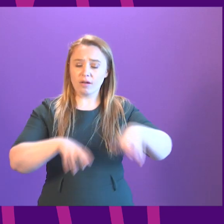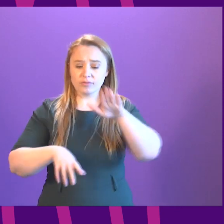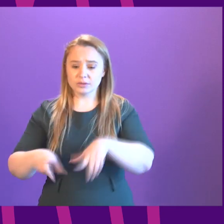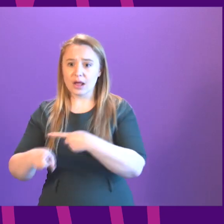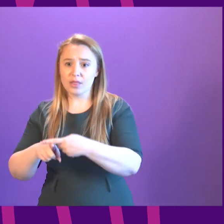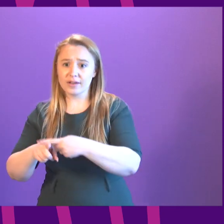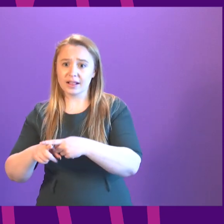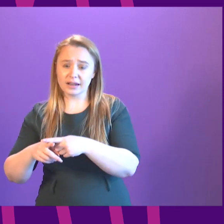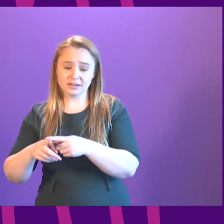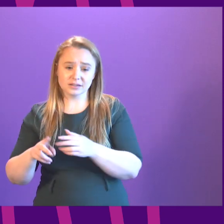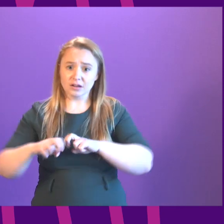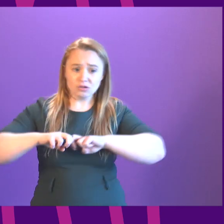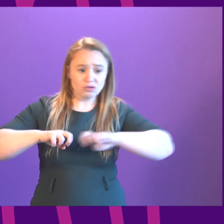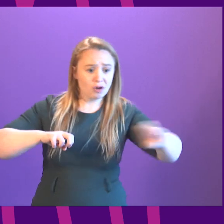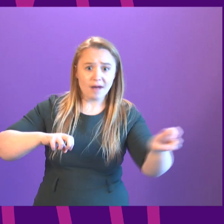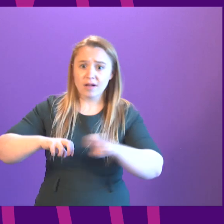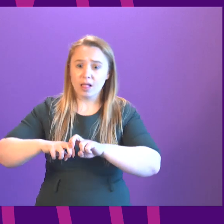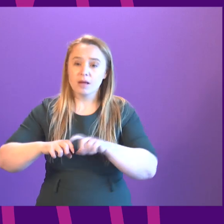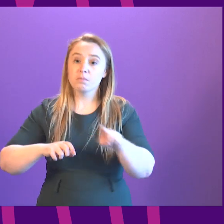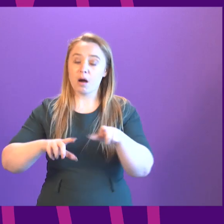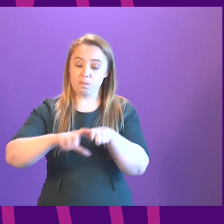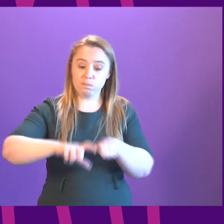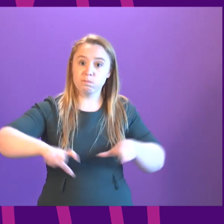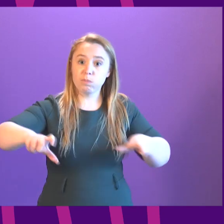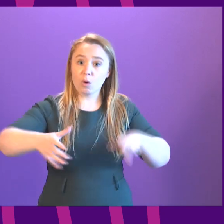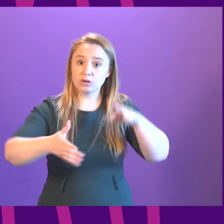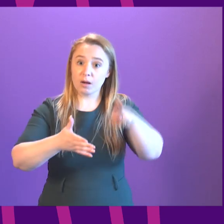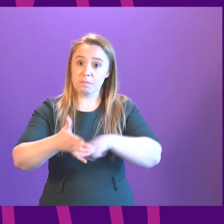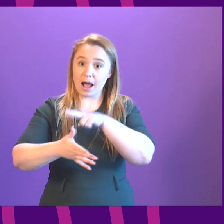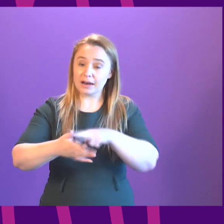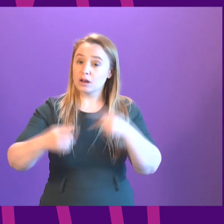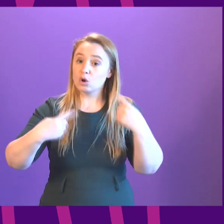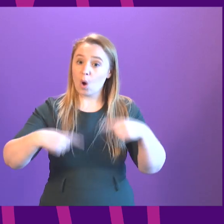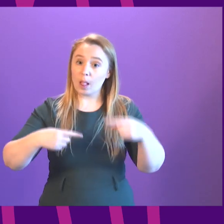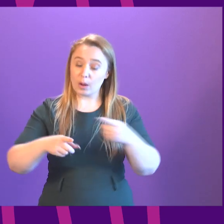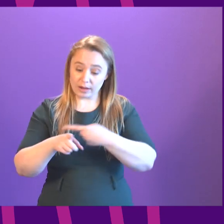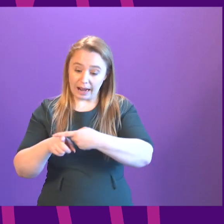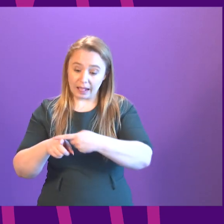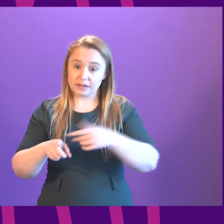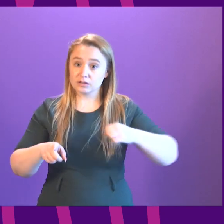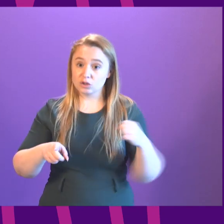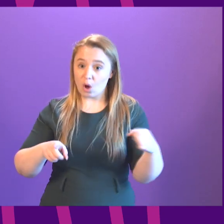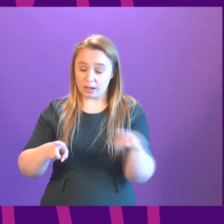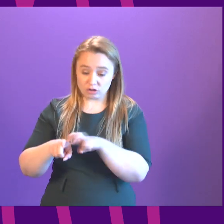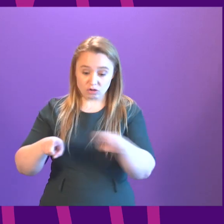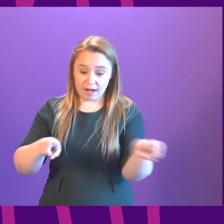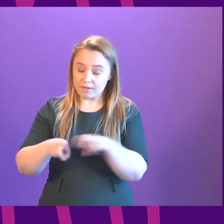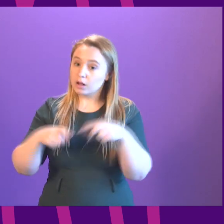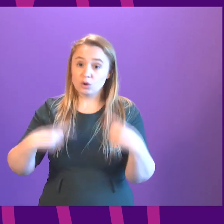despite the cross-border travel ban, because weddings and small receptions are permitted